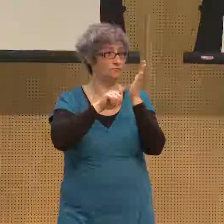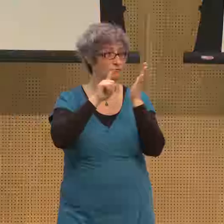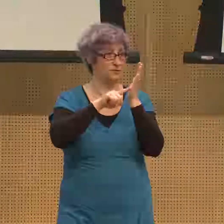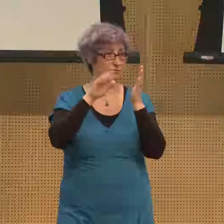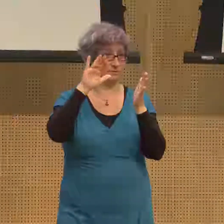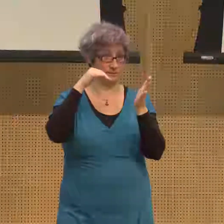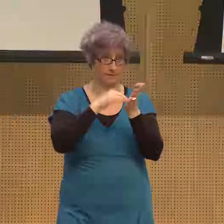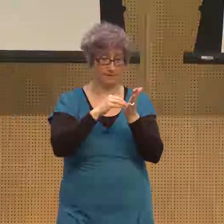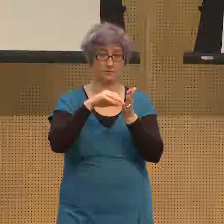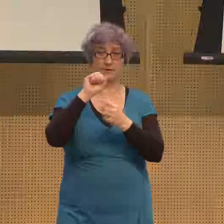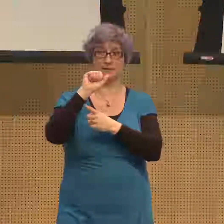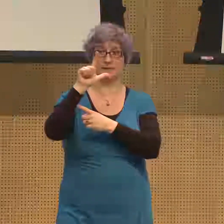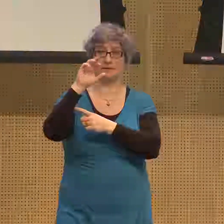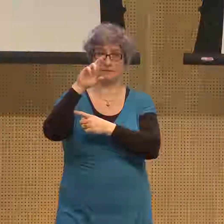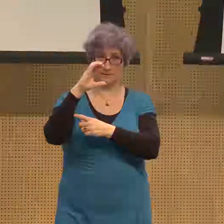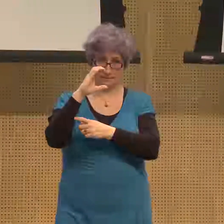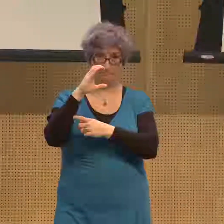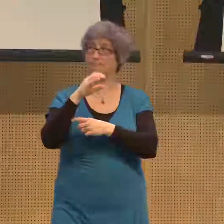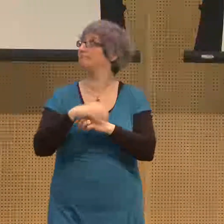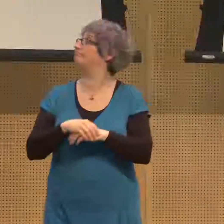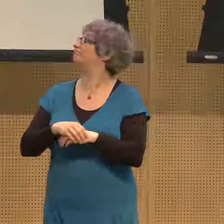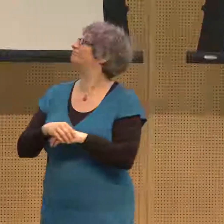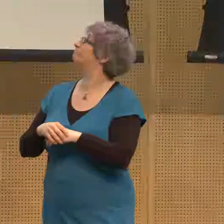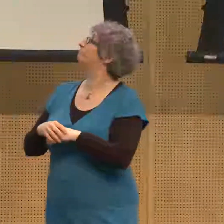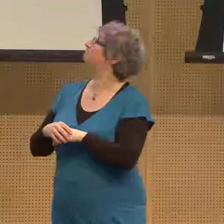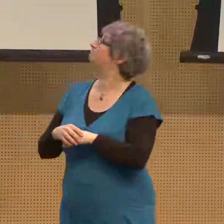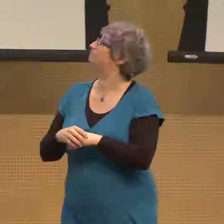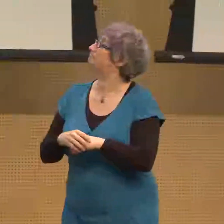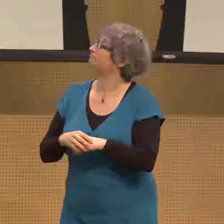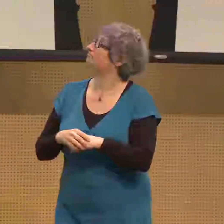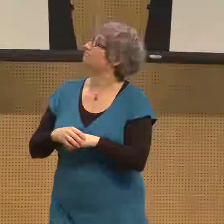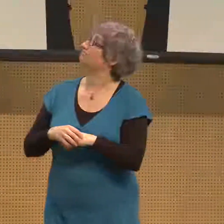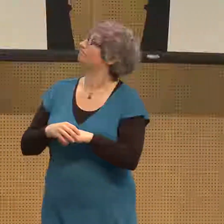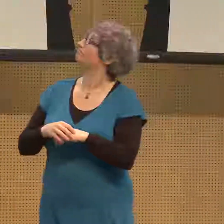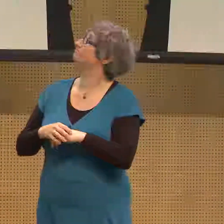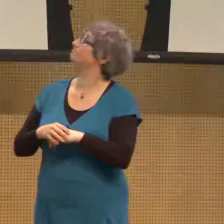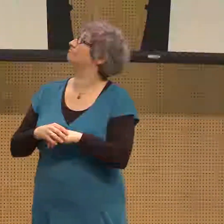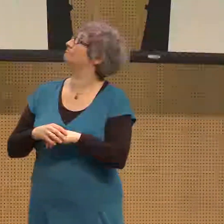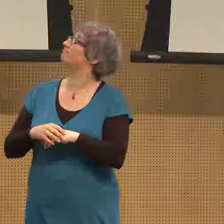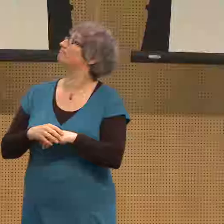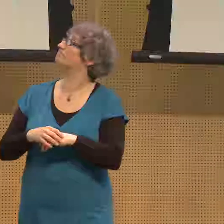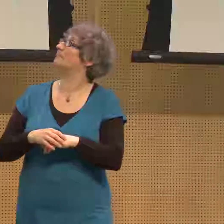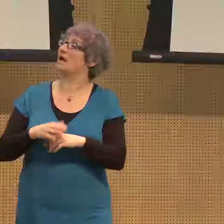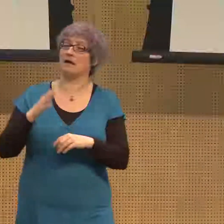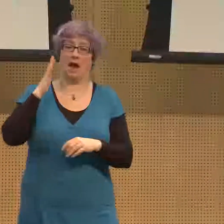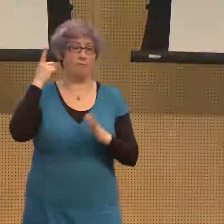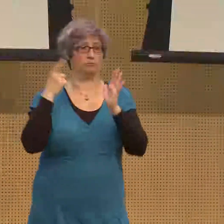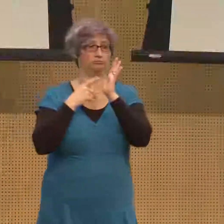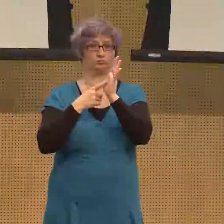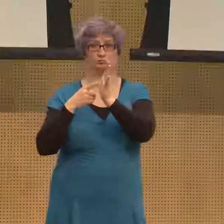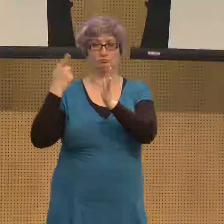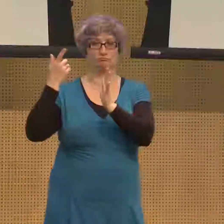They had founded a sign-language research center, or SLRC.